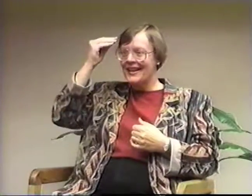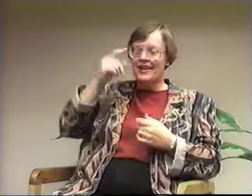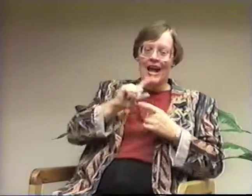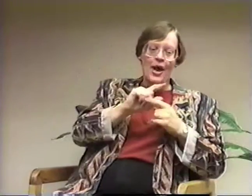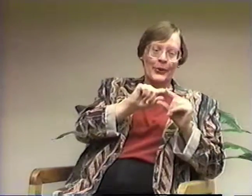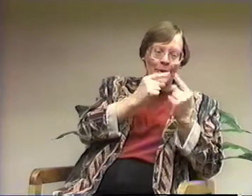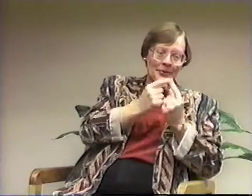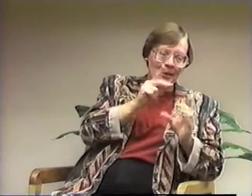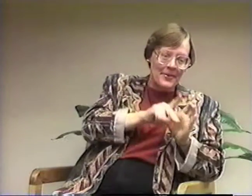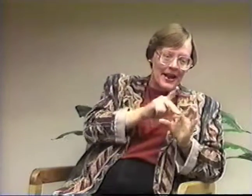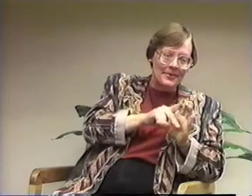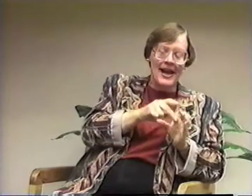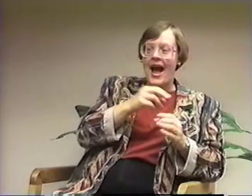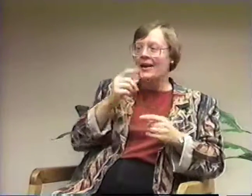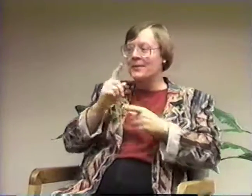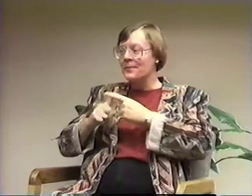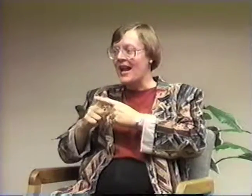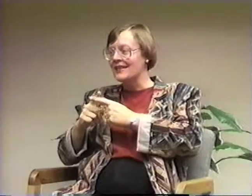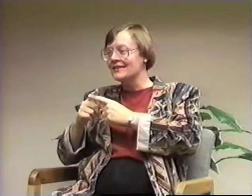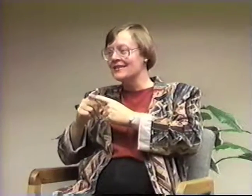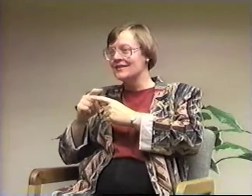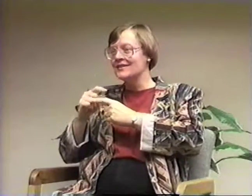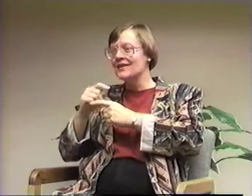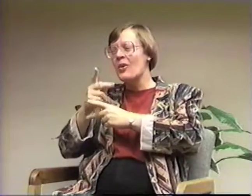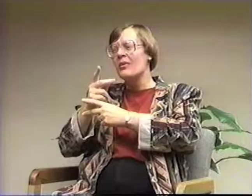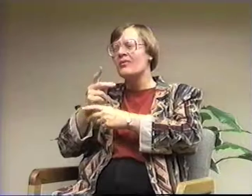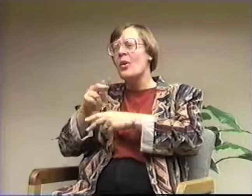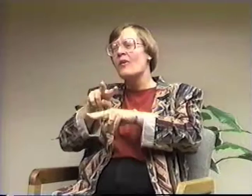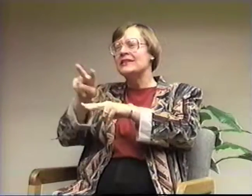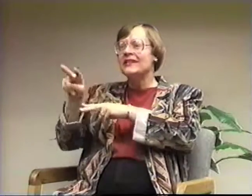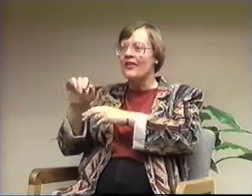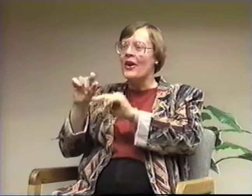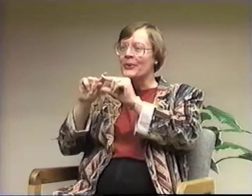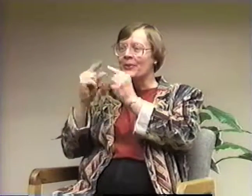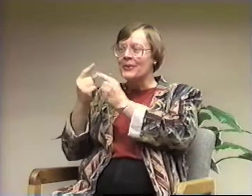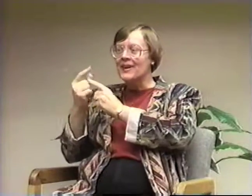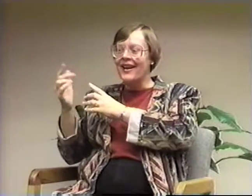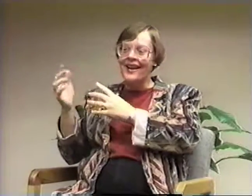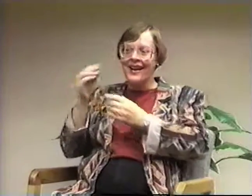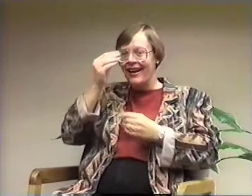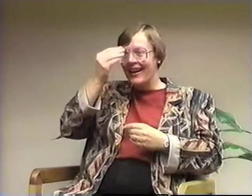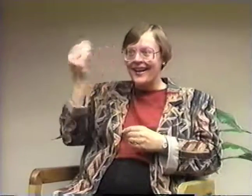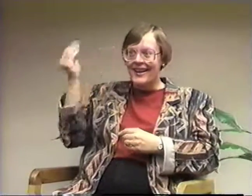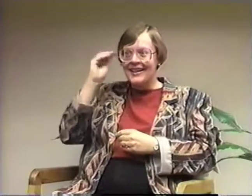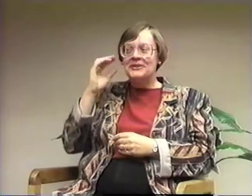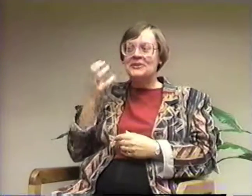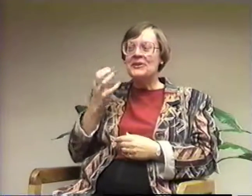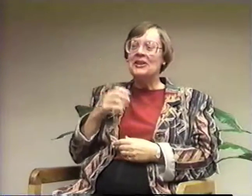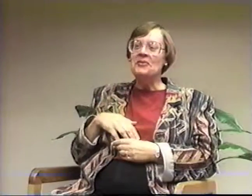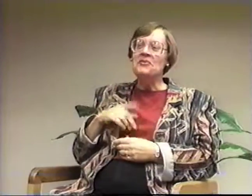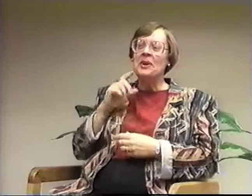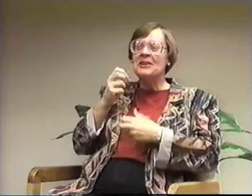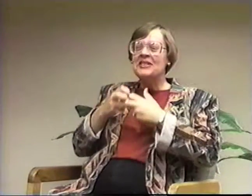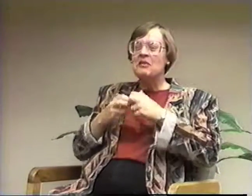One over here - we're group participants and we're also the overseers and facilitators of the group.